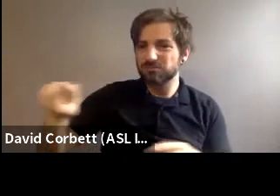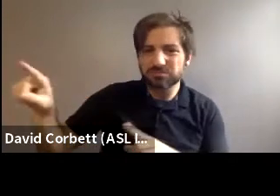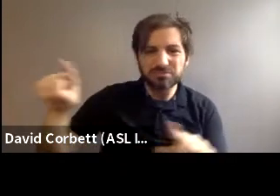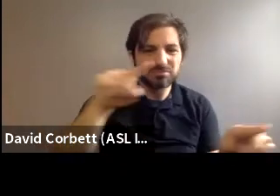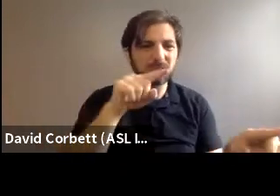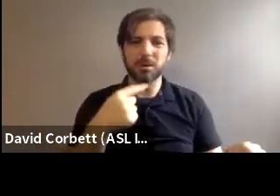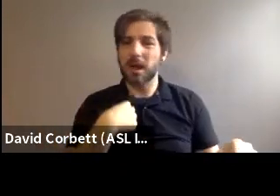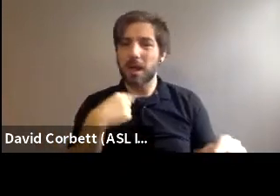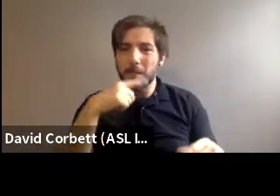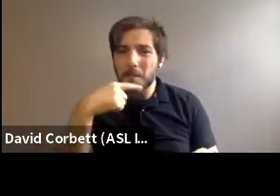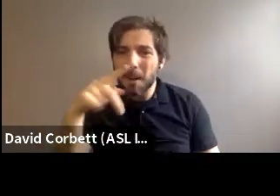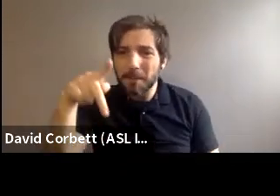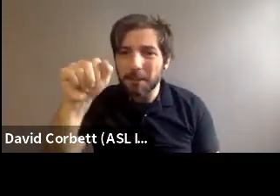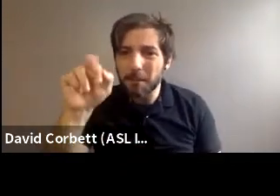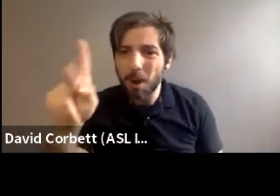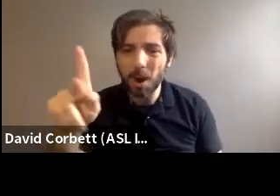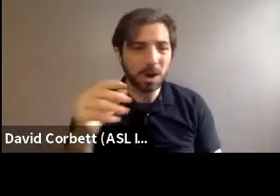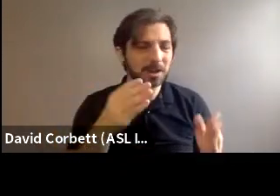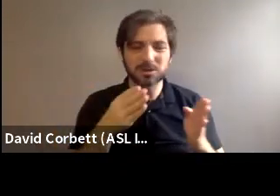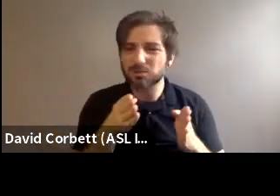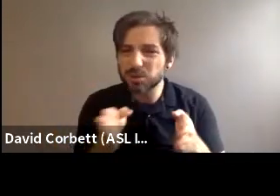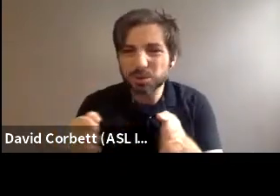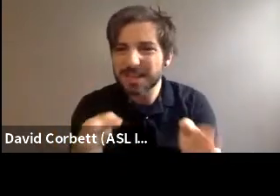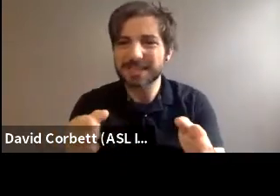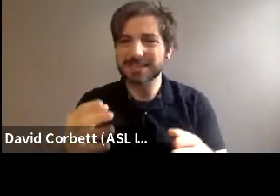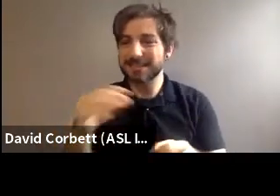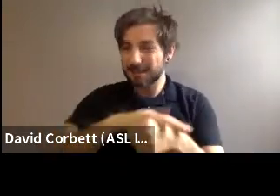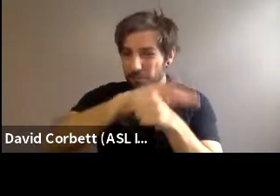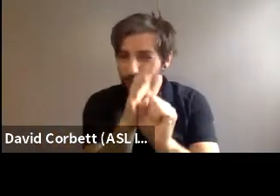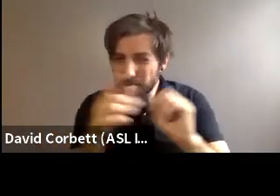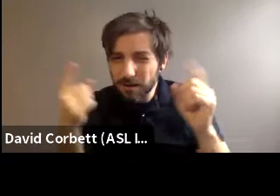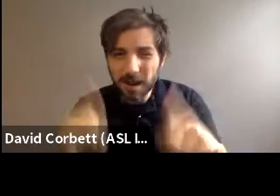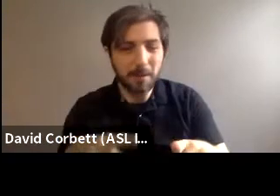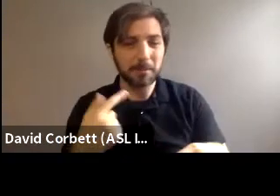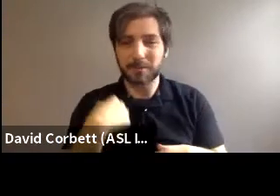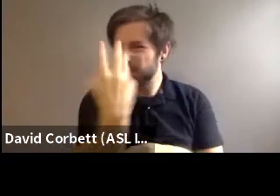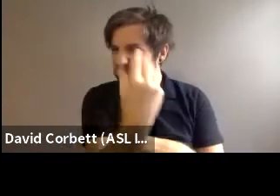parks when the pandemic hit. And like so many of my colleagues, as Cynthia mentioned, we